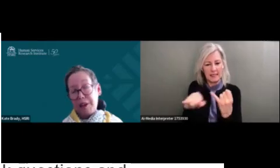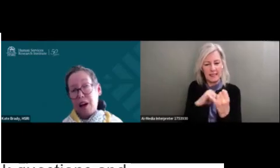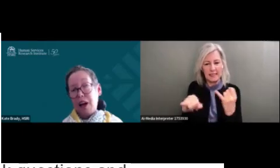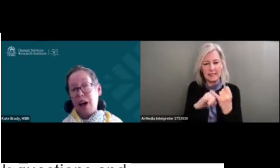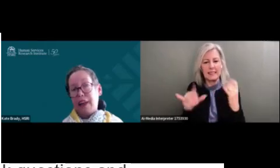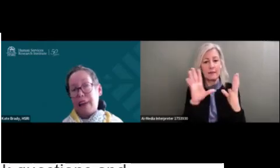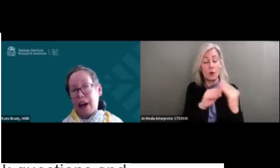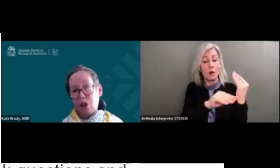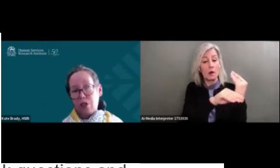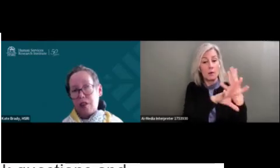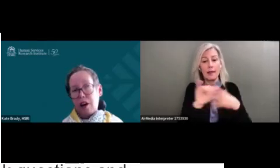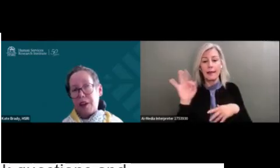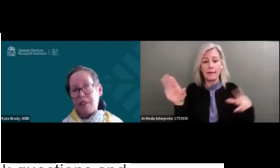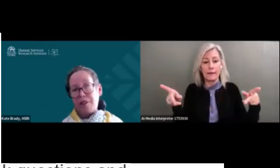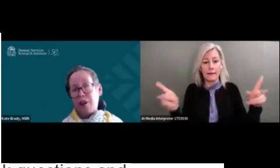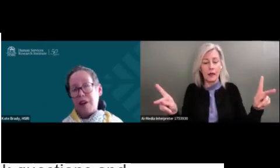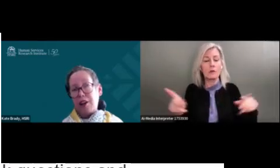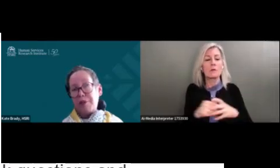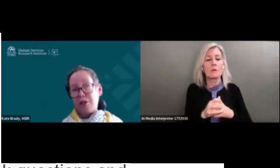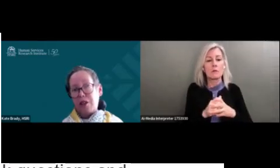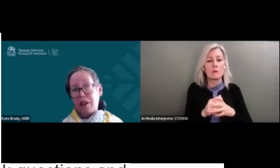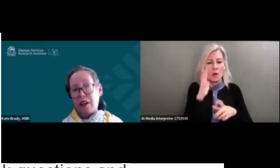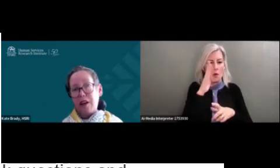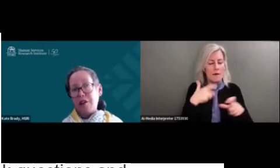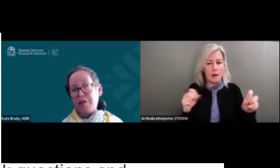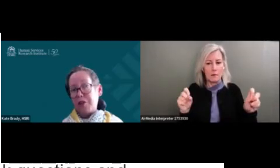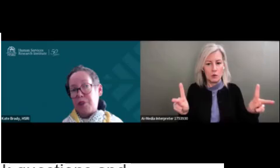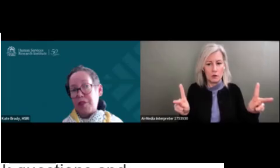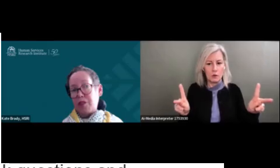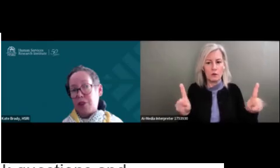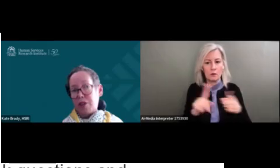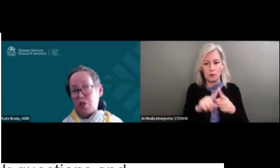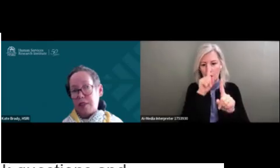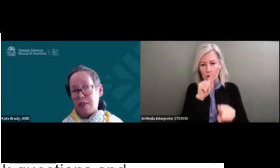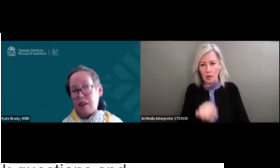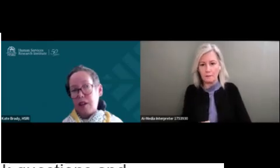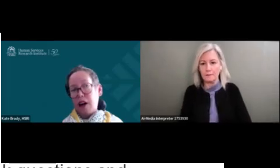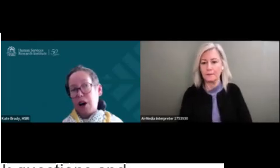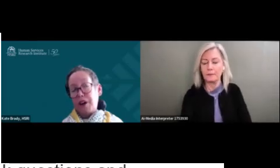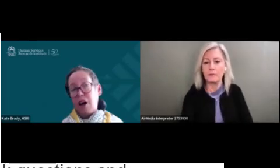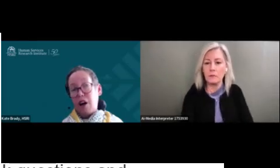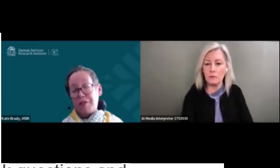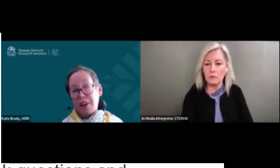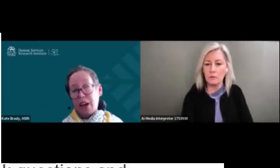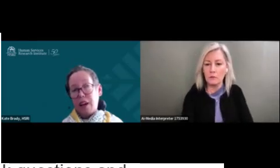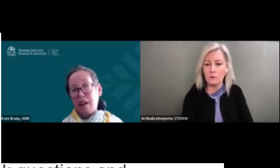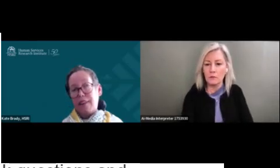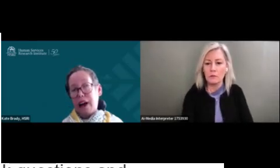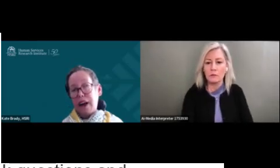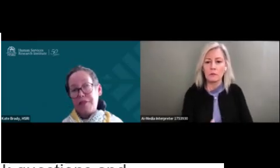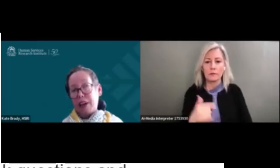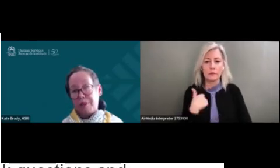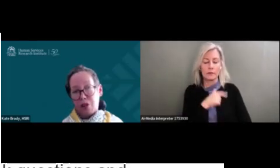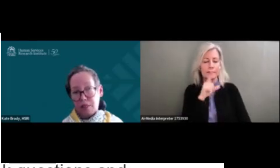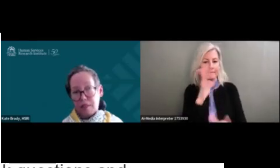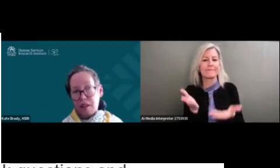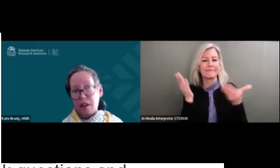Allows, uh, panelists will have an opportunity to respond to questions. We are offering live captions.